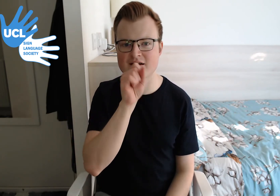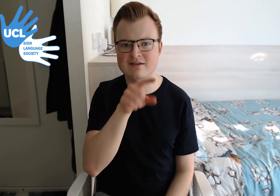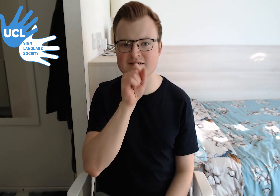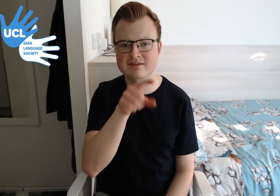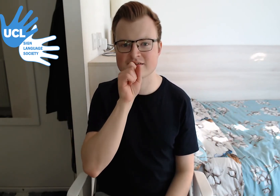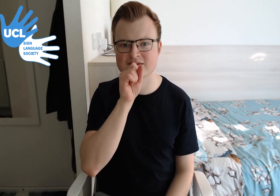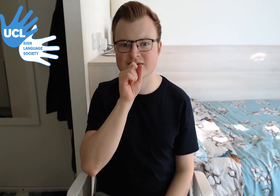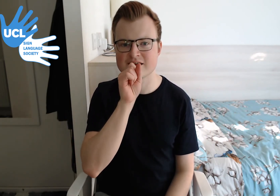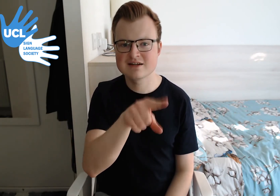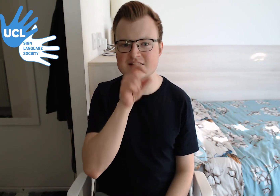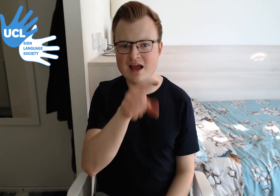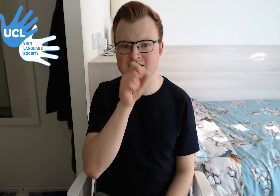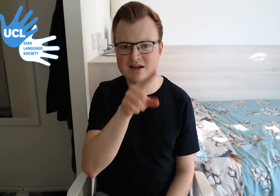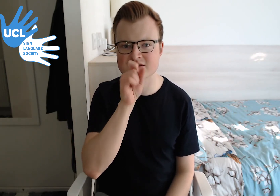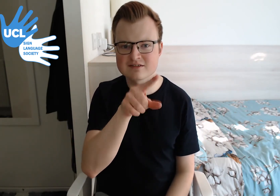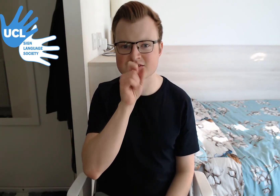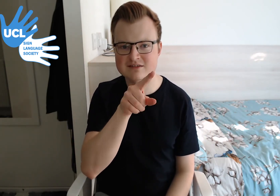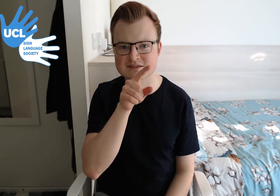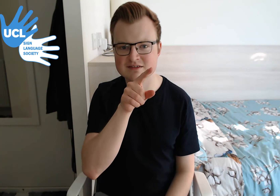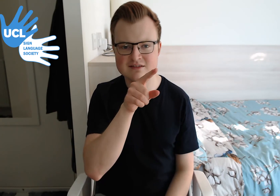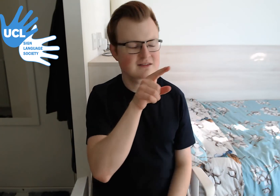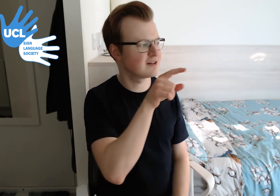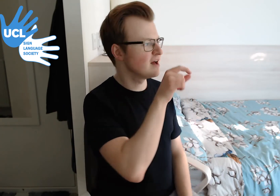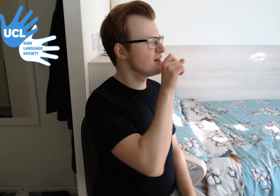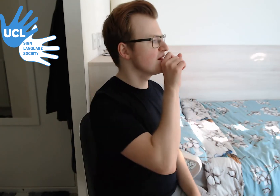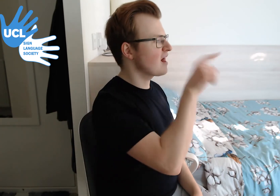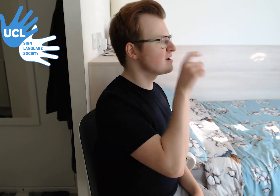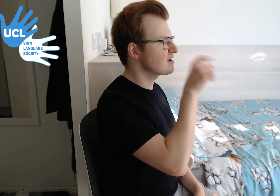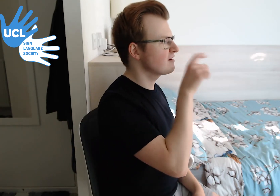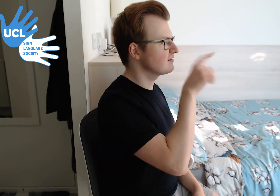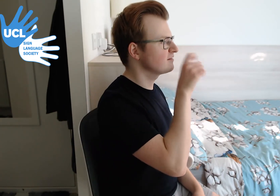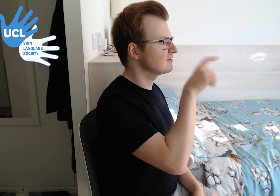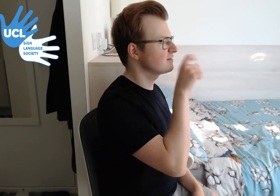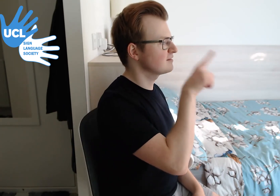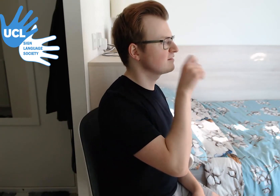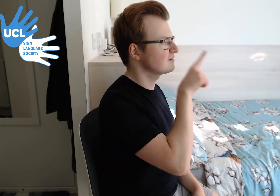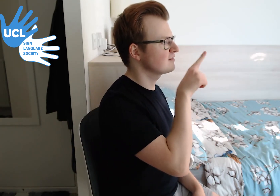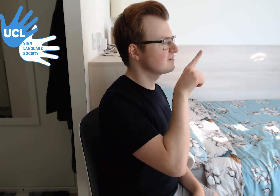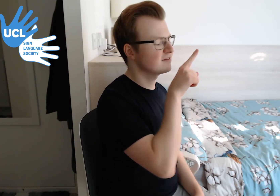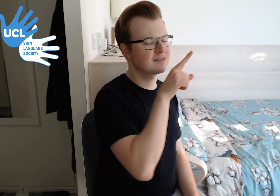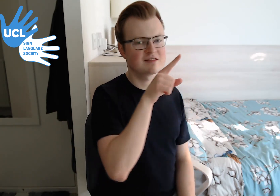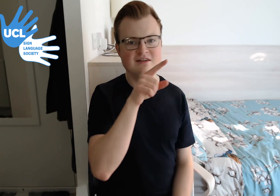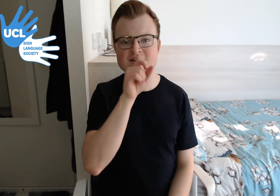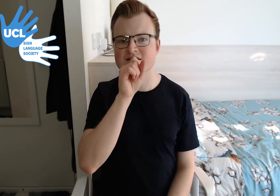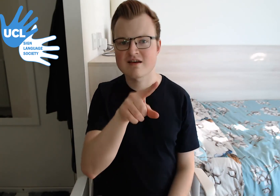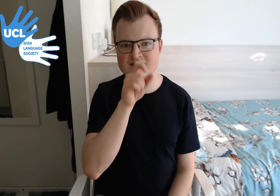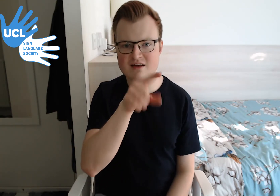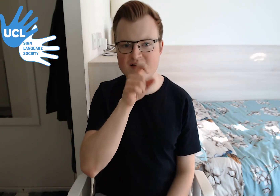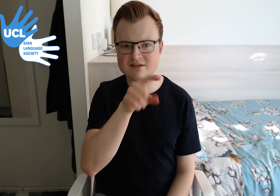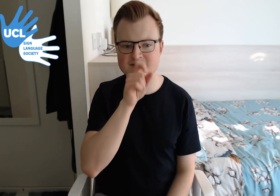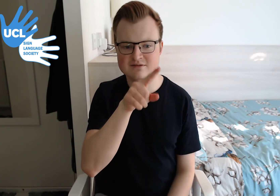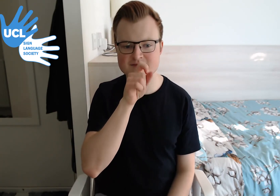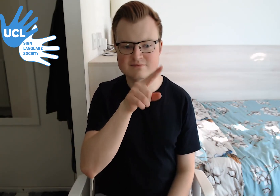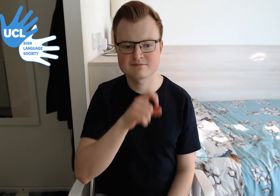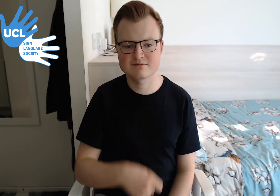Lizard